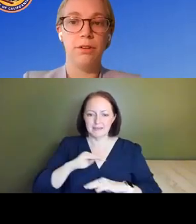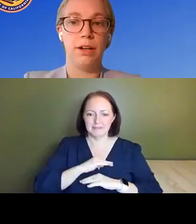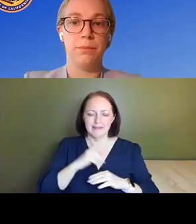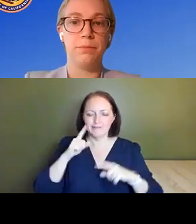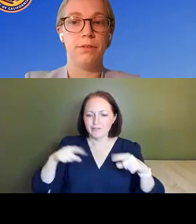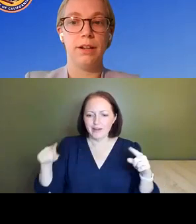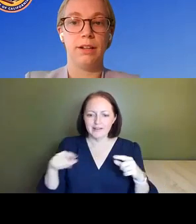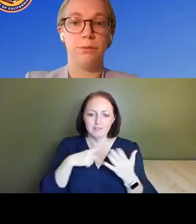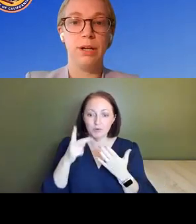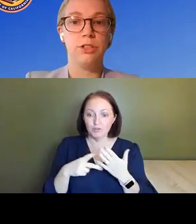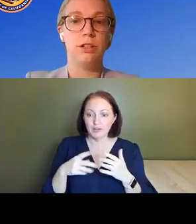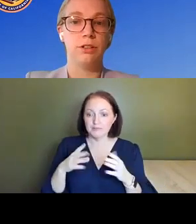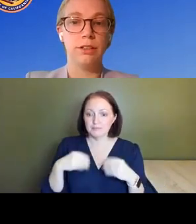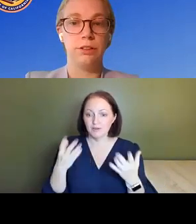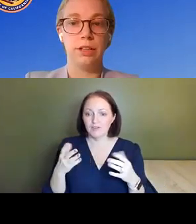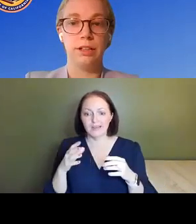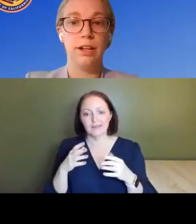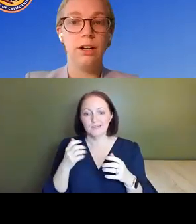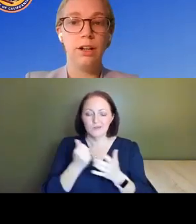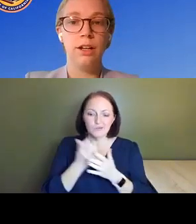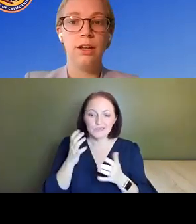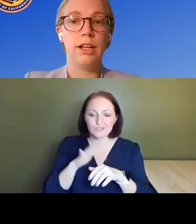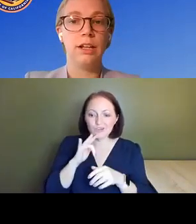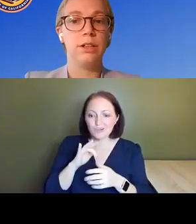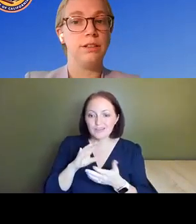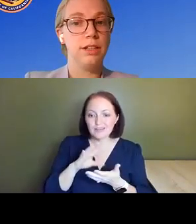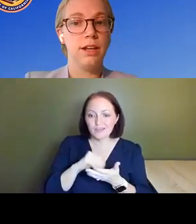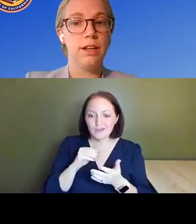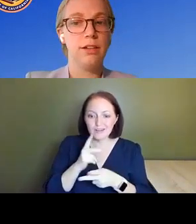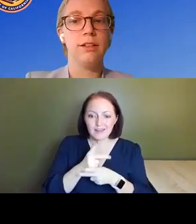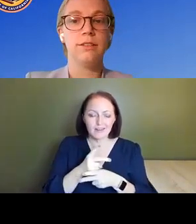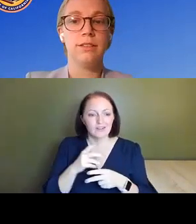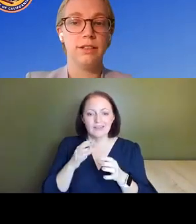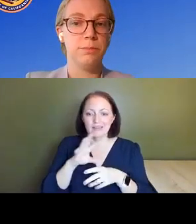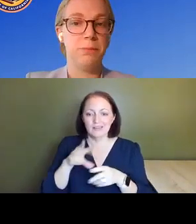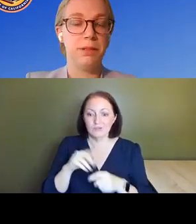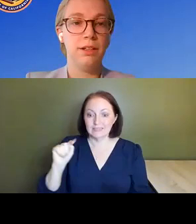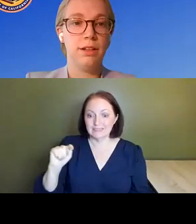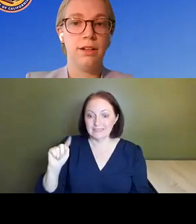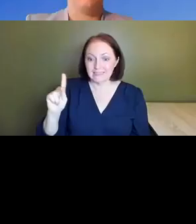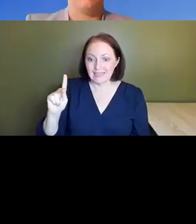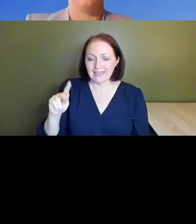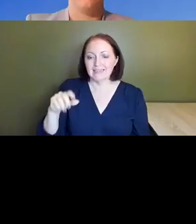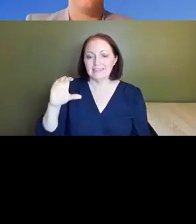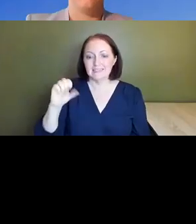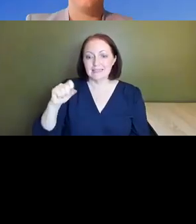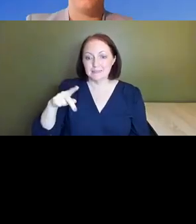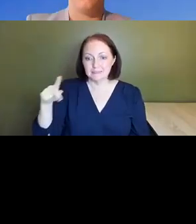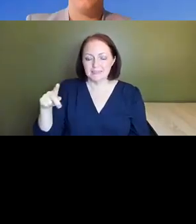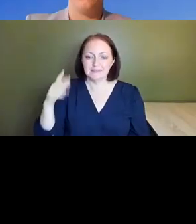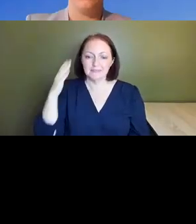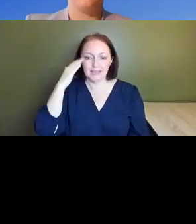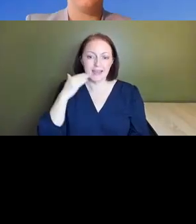of programs providing rich early learning care. Including TK CSPP Head Start other early